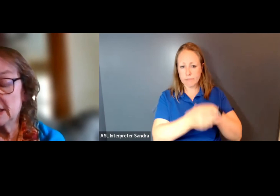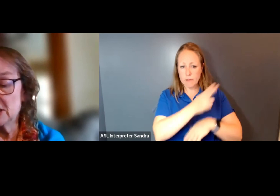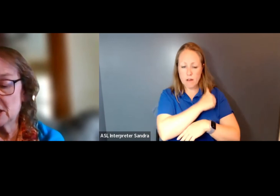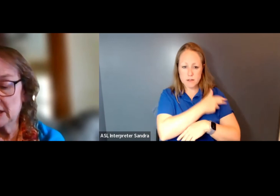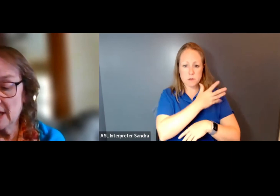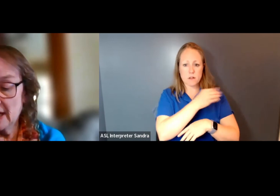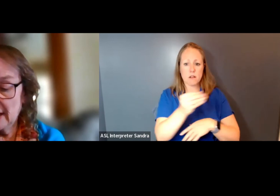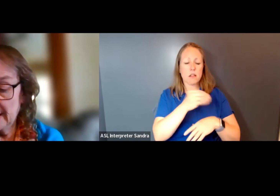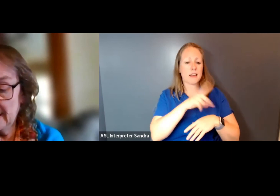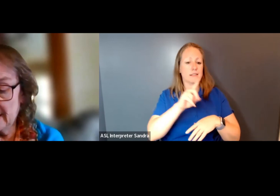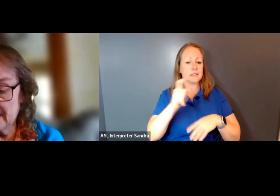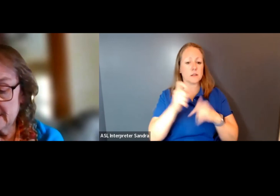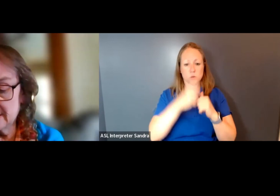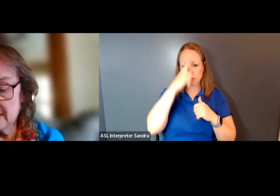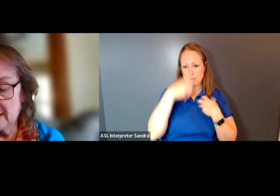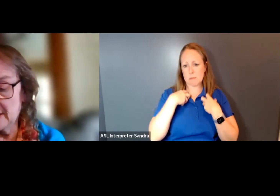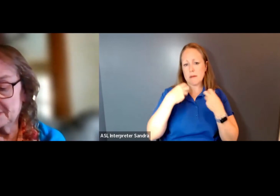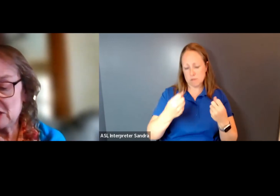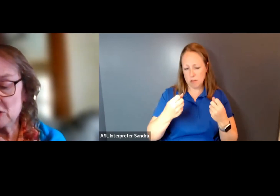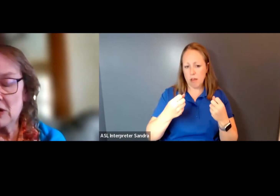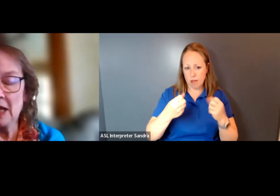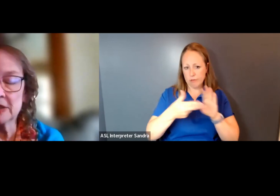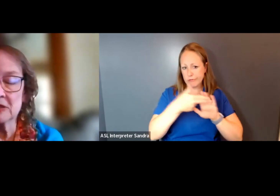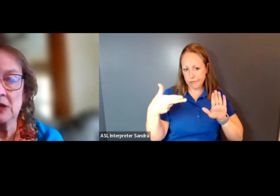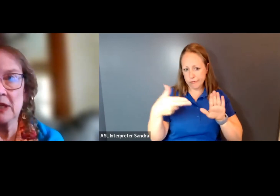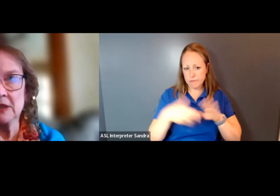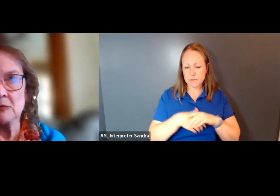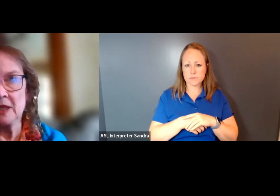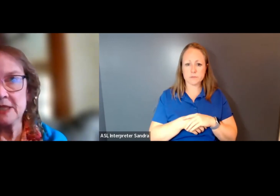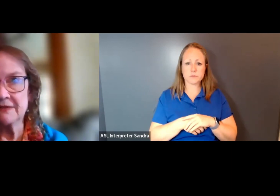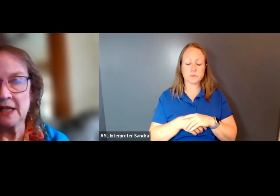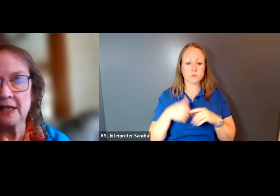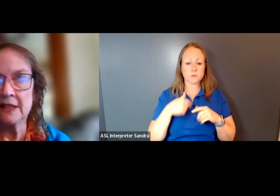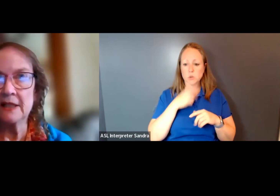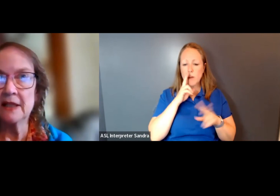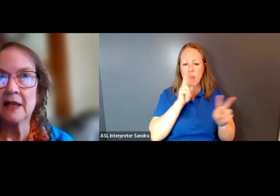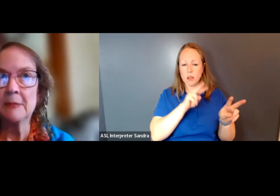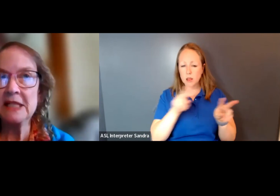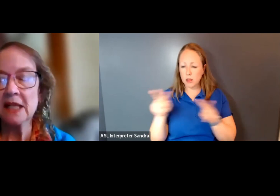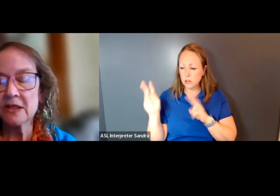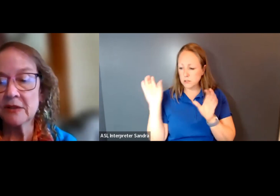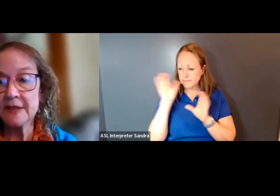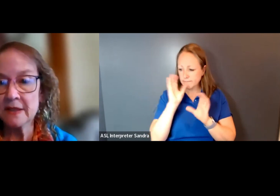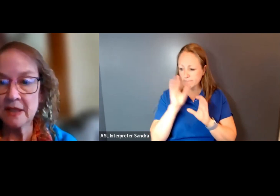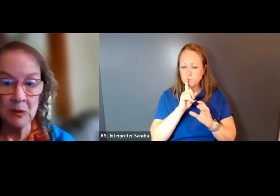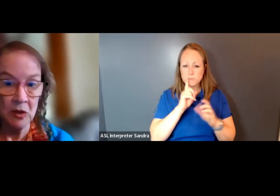condition. And so I looked around I really wanted to find mental health services that were